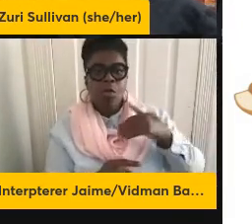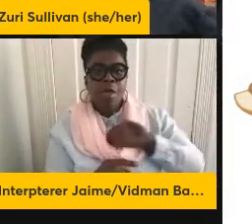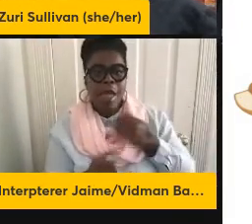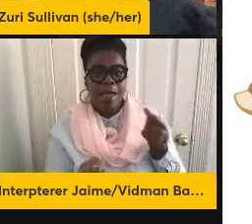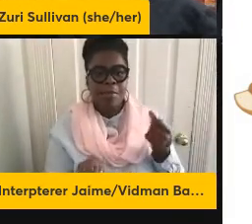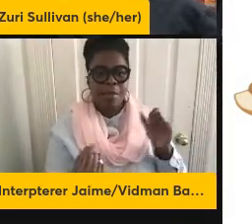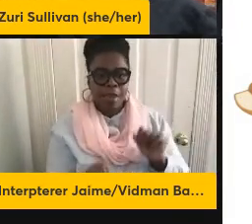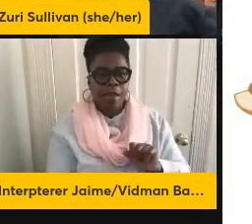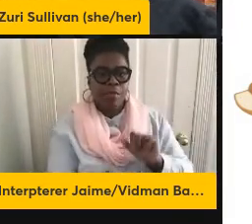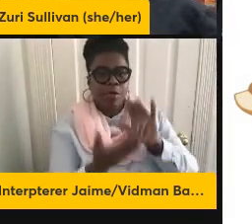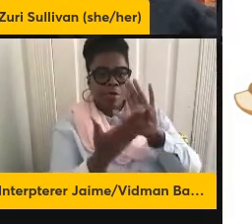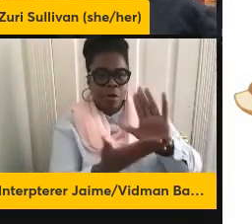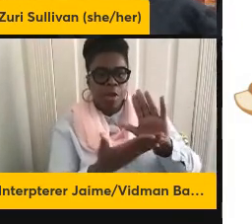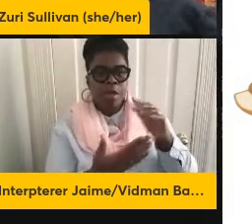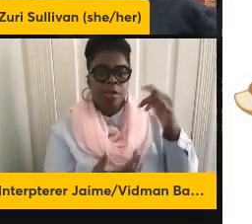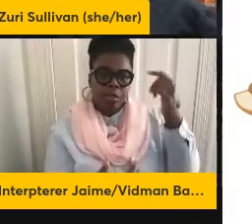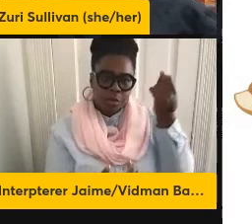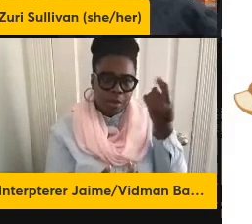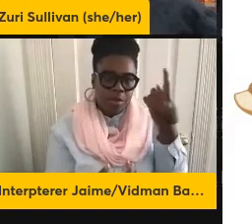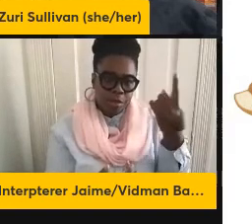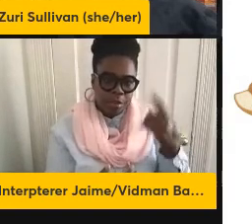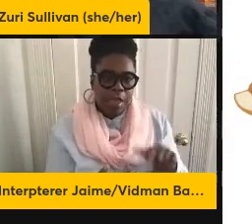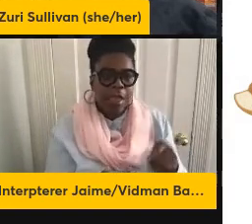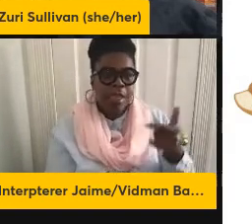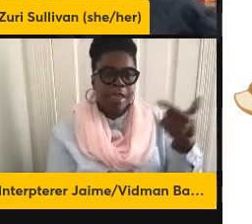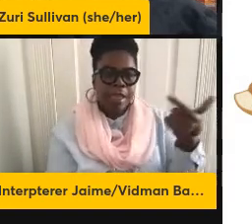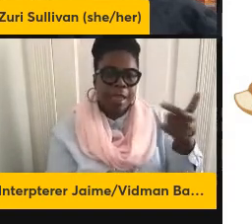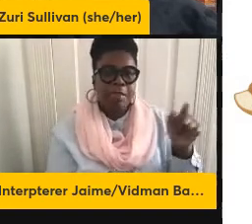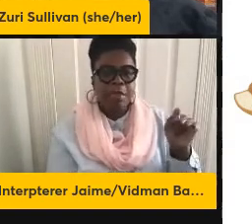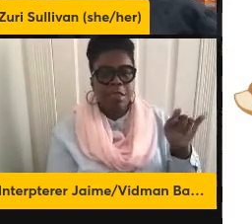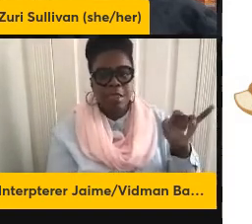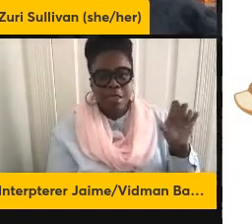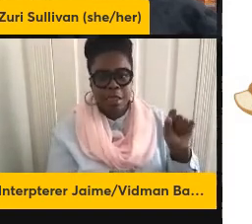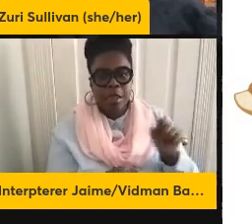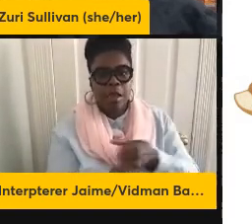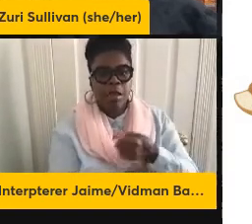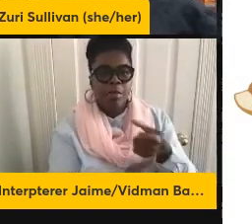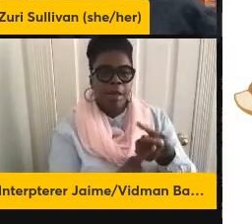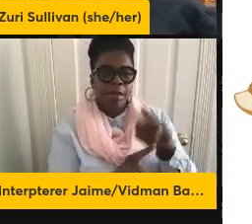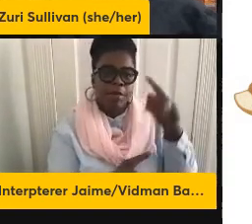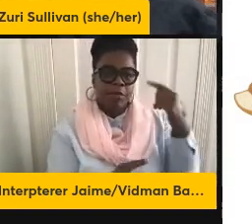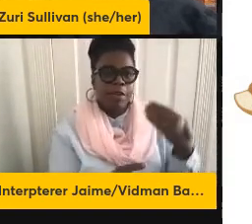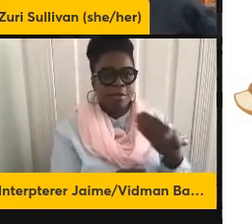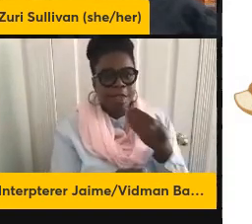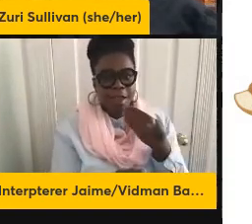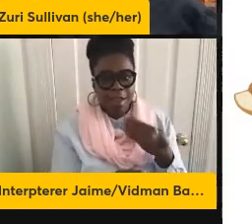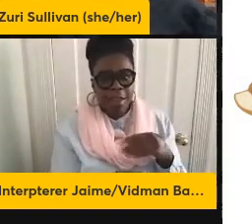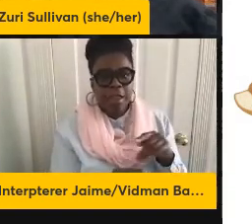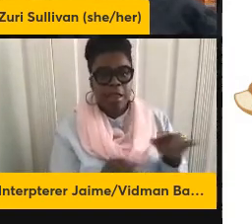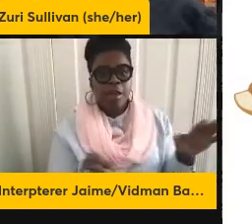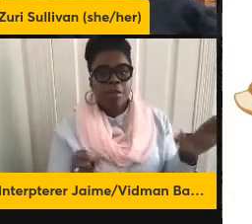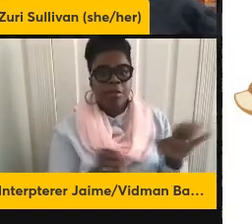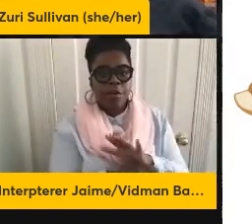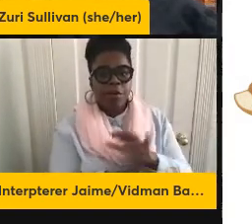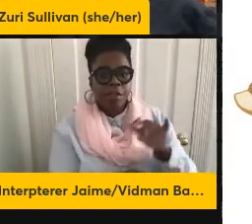understand how Gamma Delta T cells are affected by diet. We looked at use Flow cytometry to look at how diet alters the